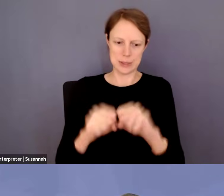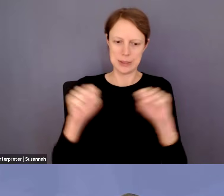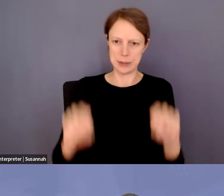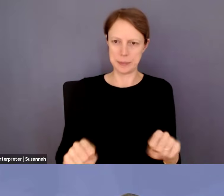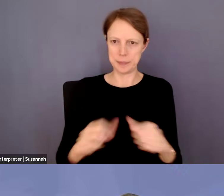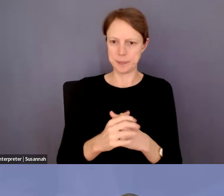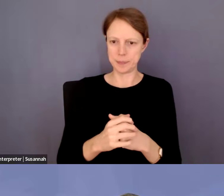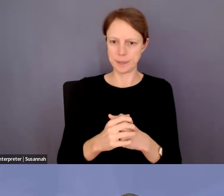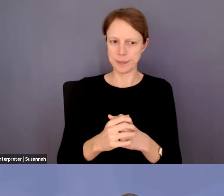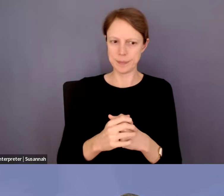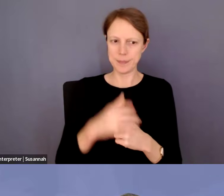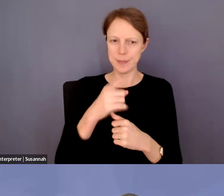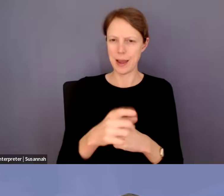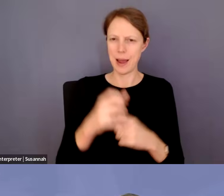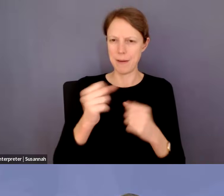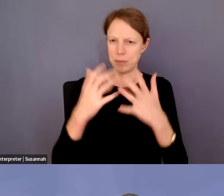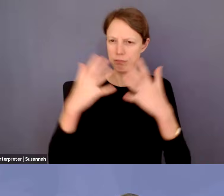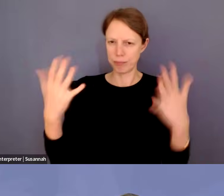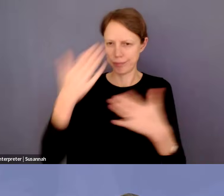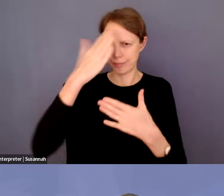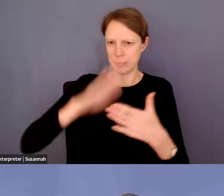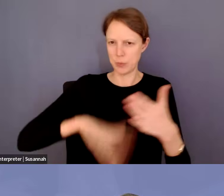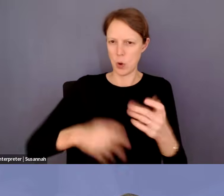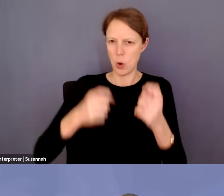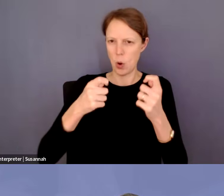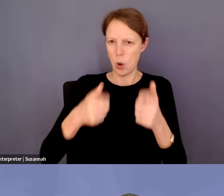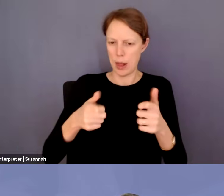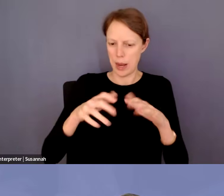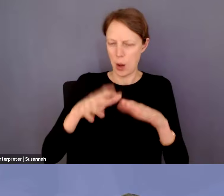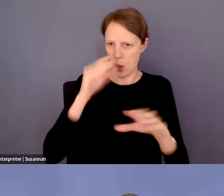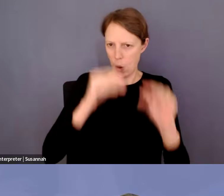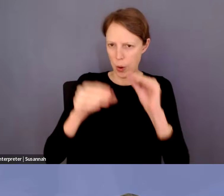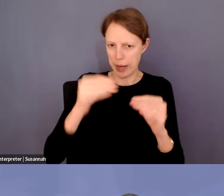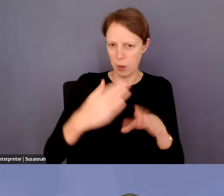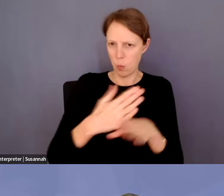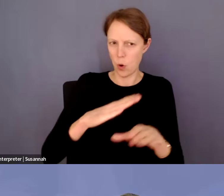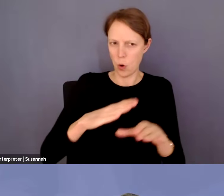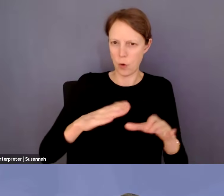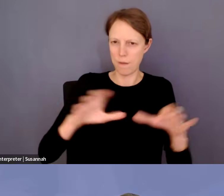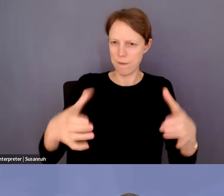and workforce capability. She was also a member of the Thriving Kids Advisory Group. Next I'd